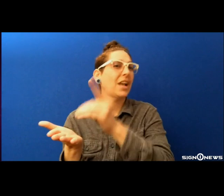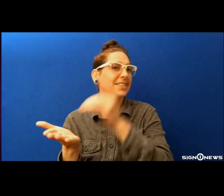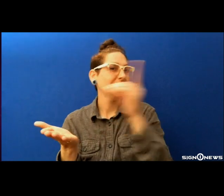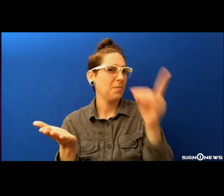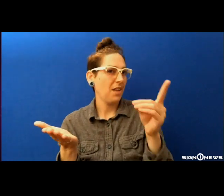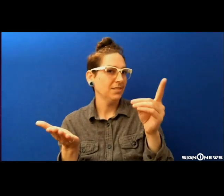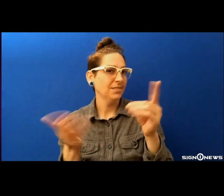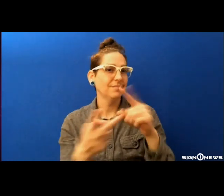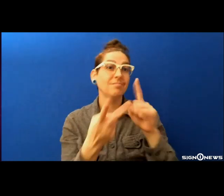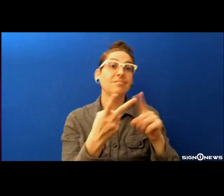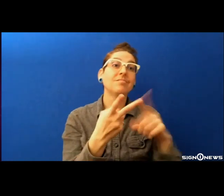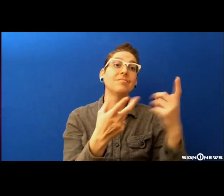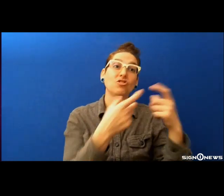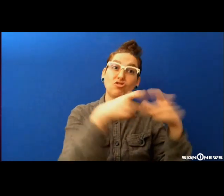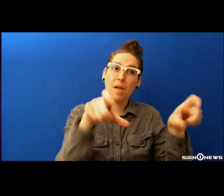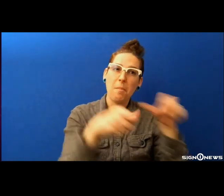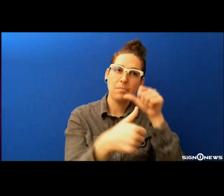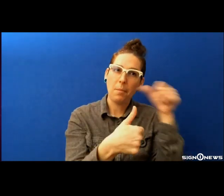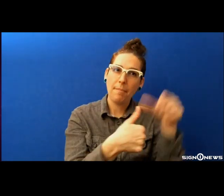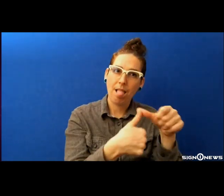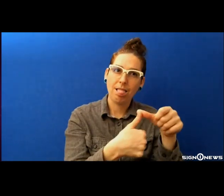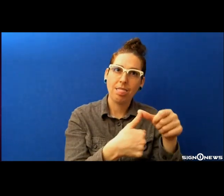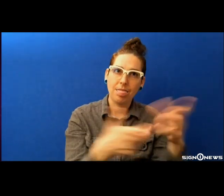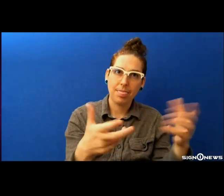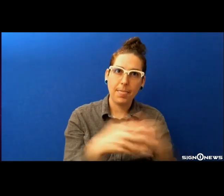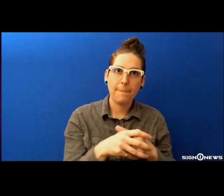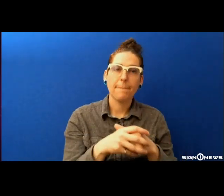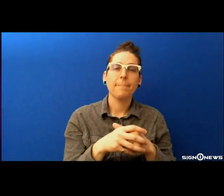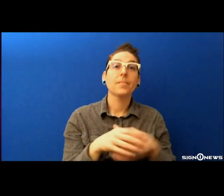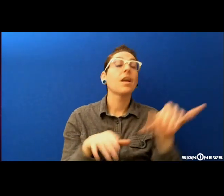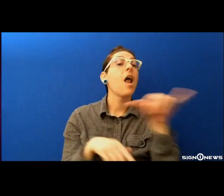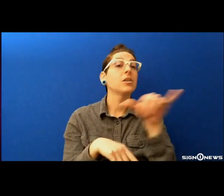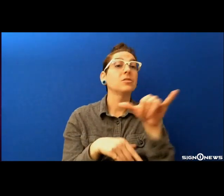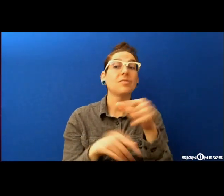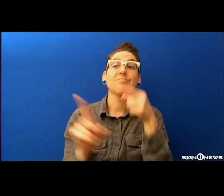direct deposit or by check.